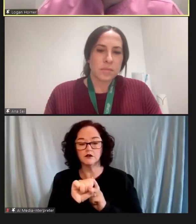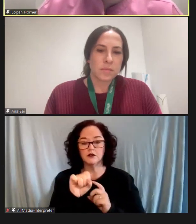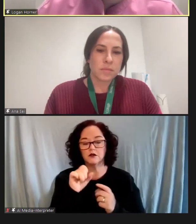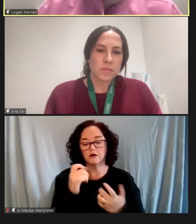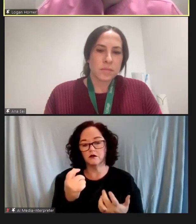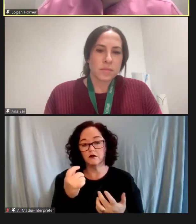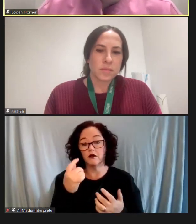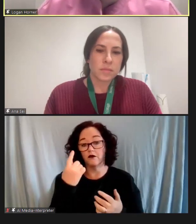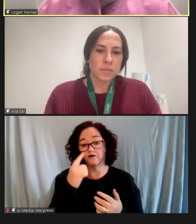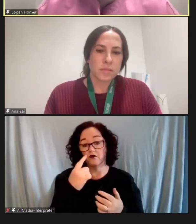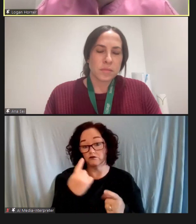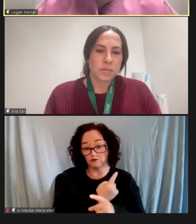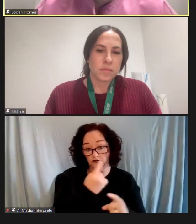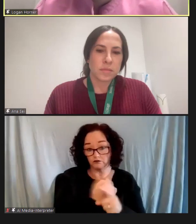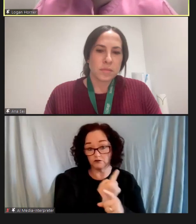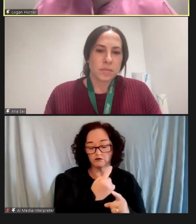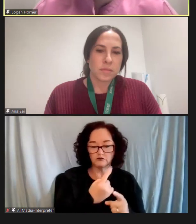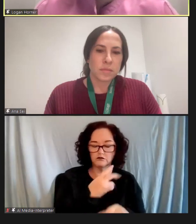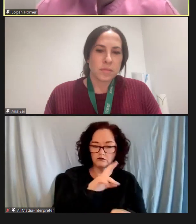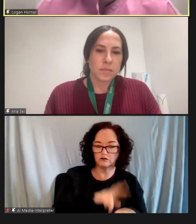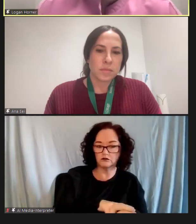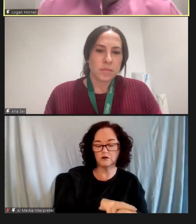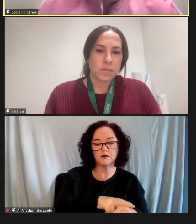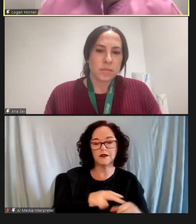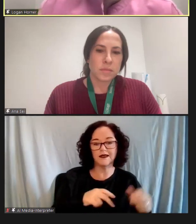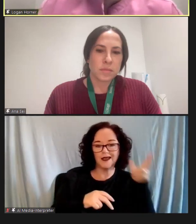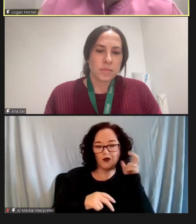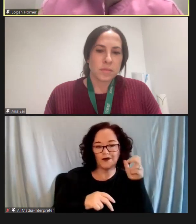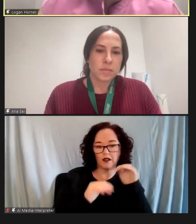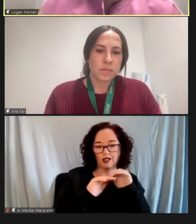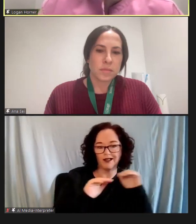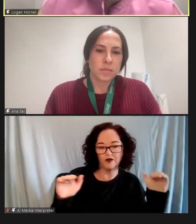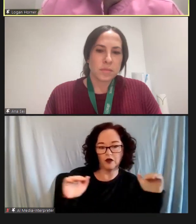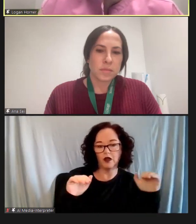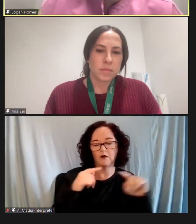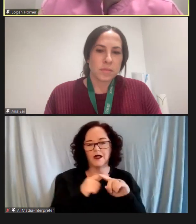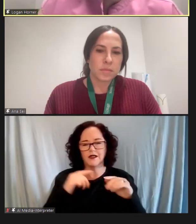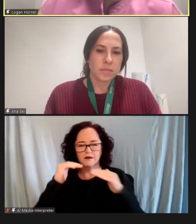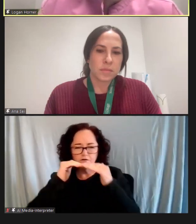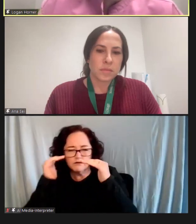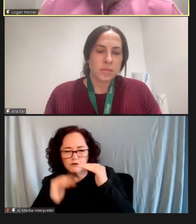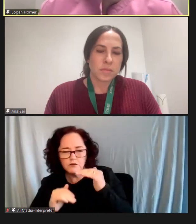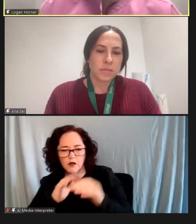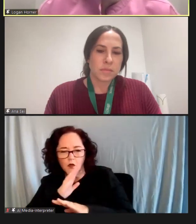level and then a soft level so this